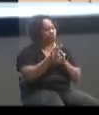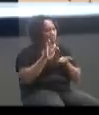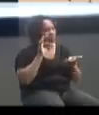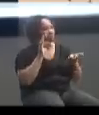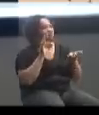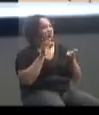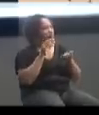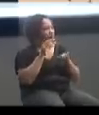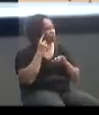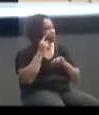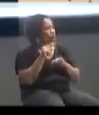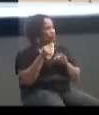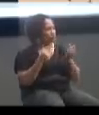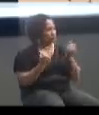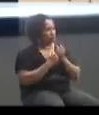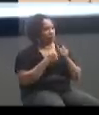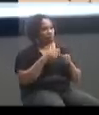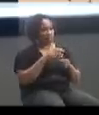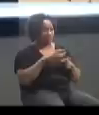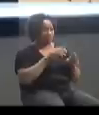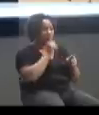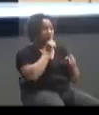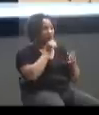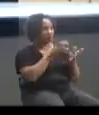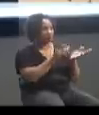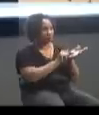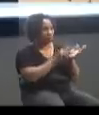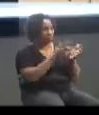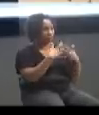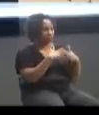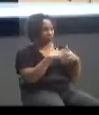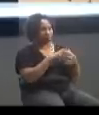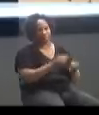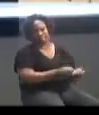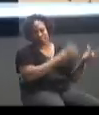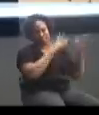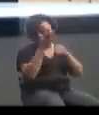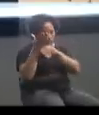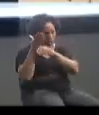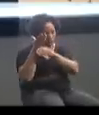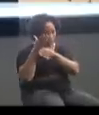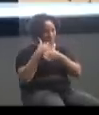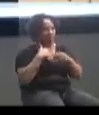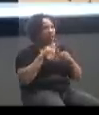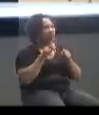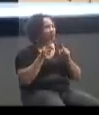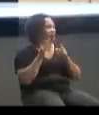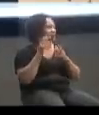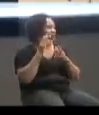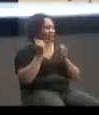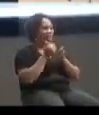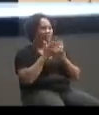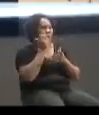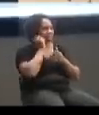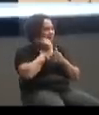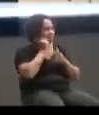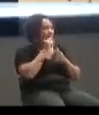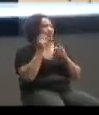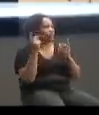CHALLENGES, GIVING UP THEIR PERSONAL PRINTERS, AND INCORPORATING PUBLIC HEALTH AND WELLNESS INTO THEIR DAILY ROUTINES.